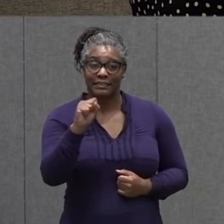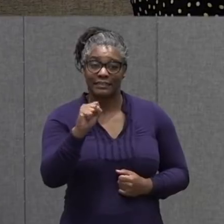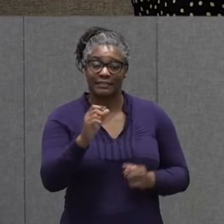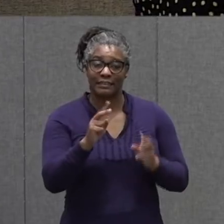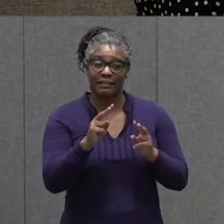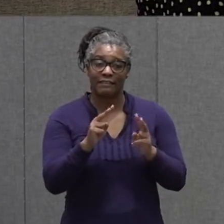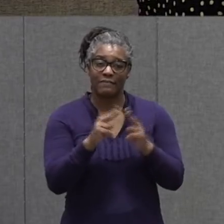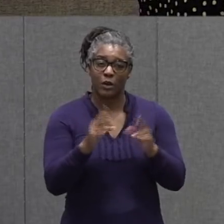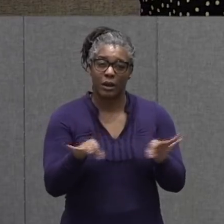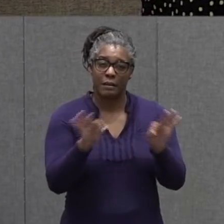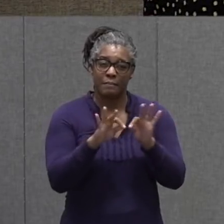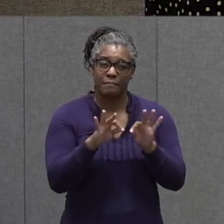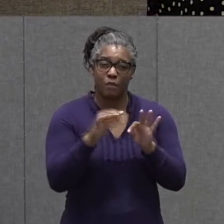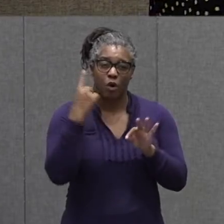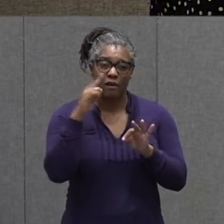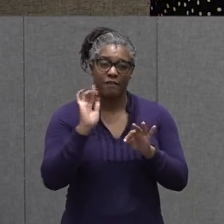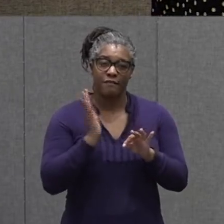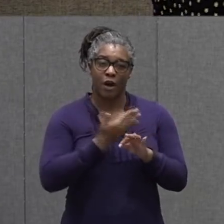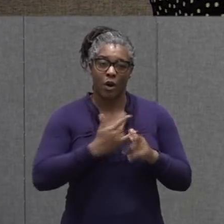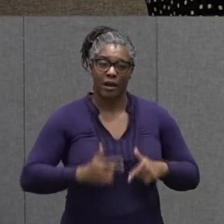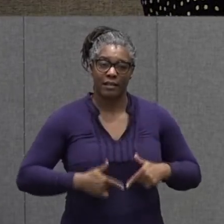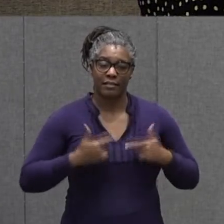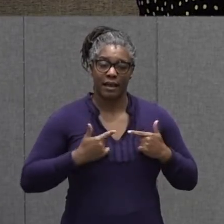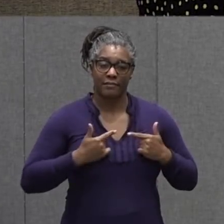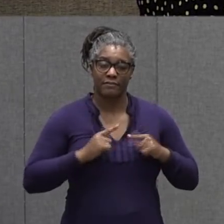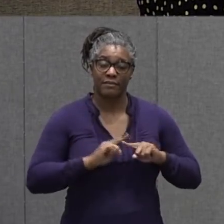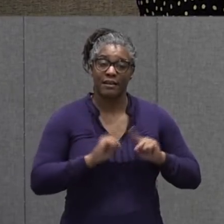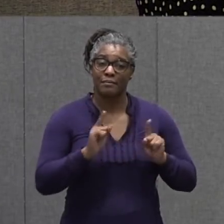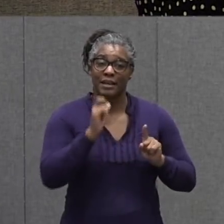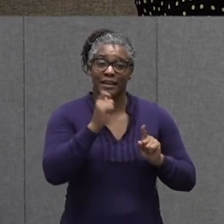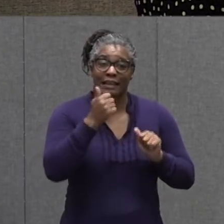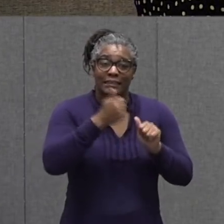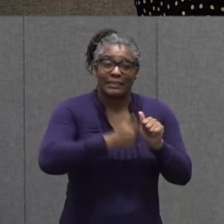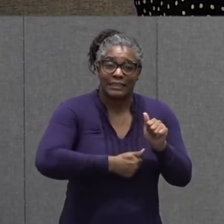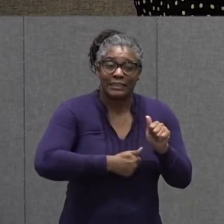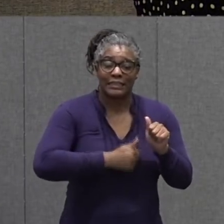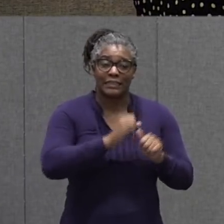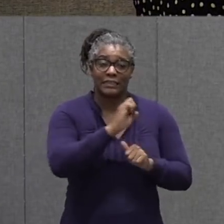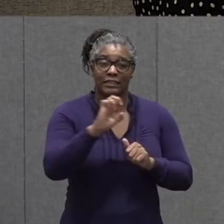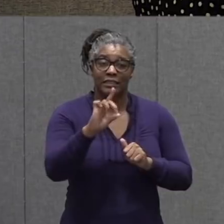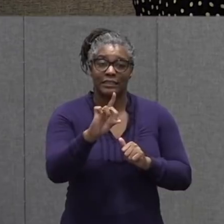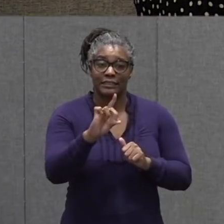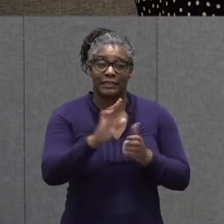but not every seed grows into a plant.